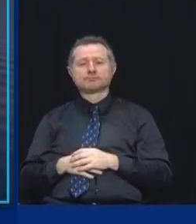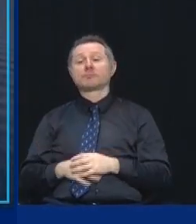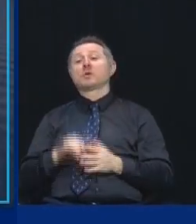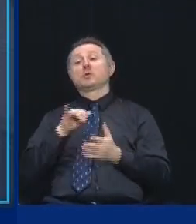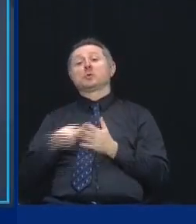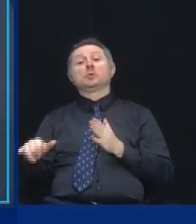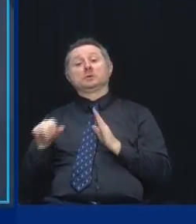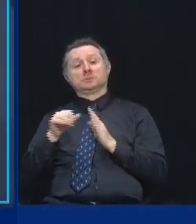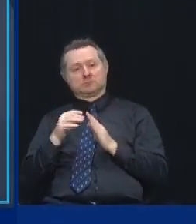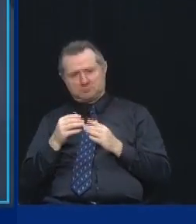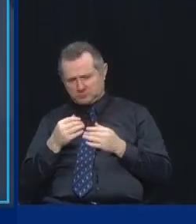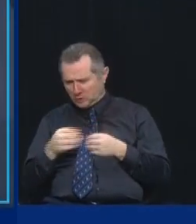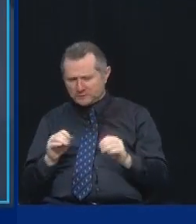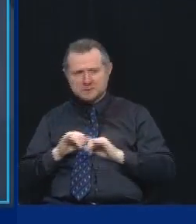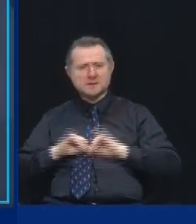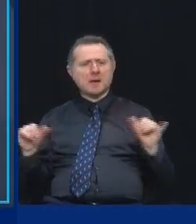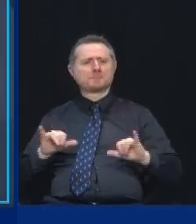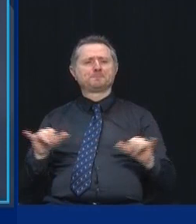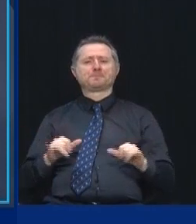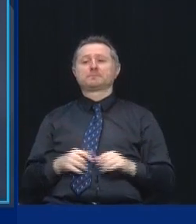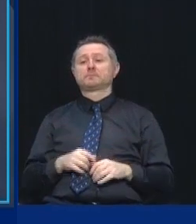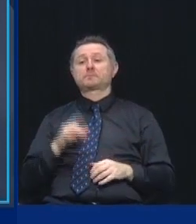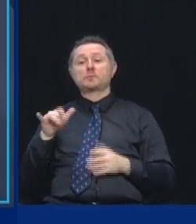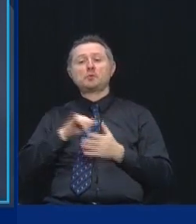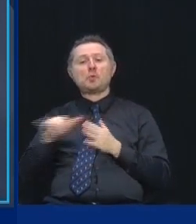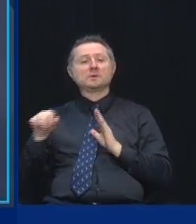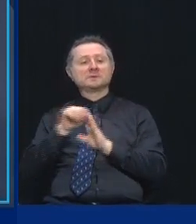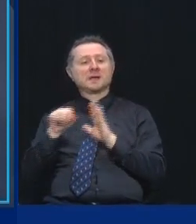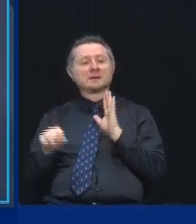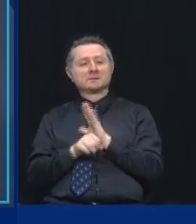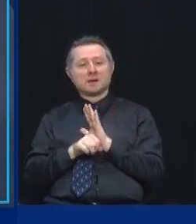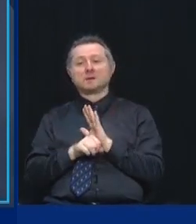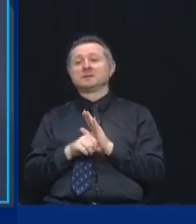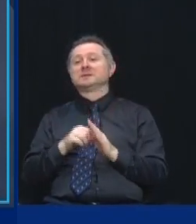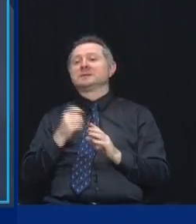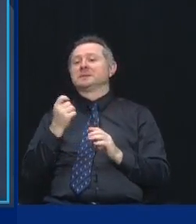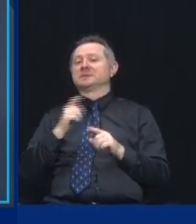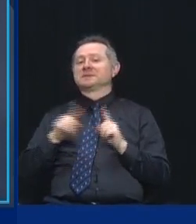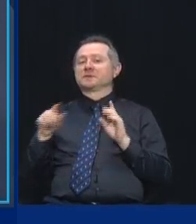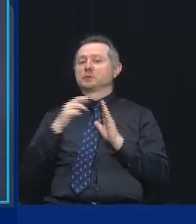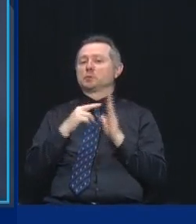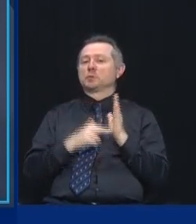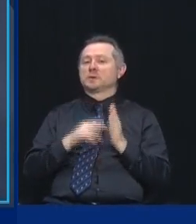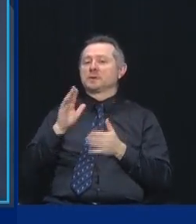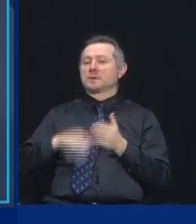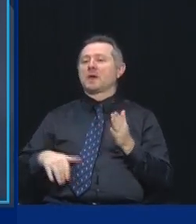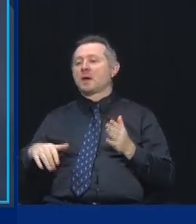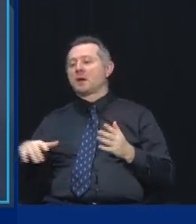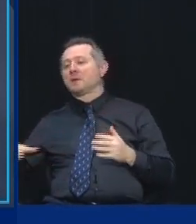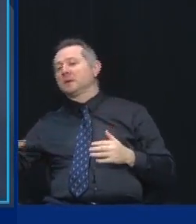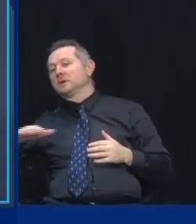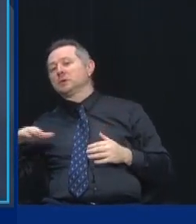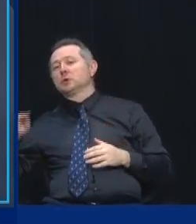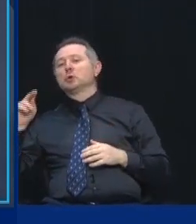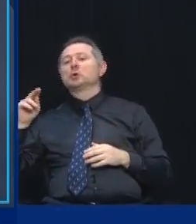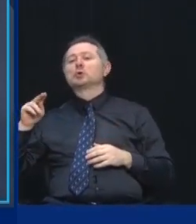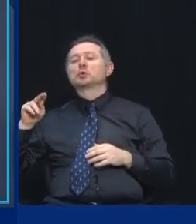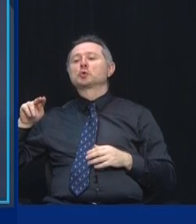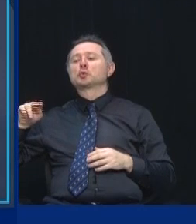VIEW, THEY CAN ALL REOPEN ON MAY 19th. OFFICES ALSO. NEW YORK STATE, WE HAVE SLIGHTLY